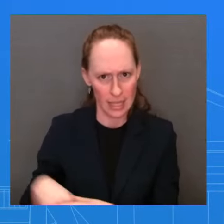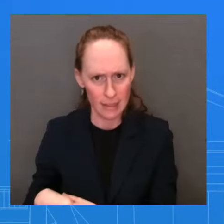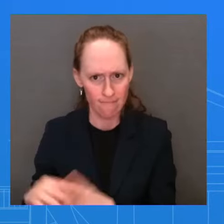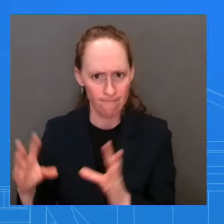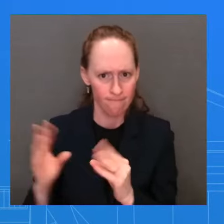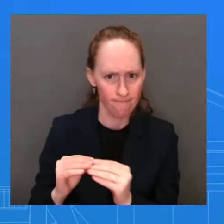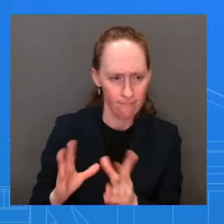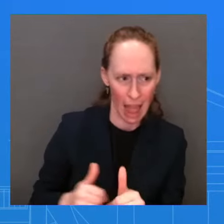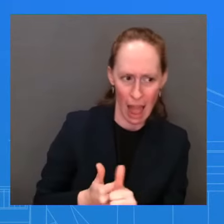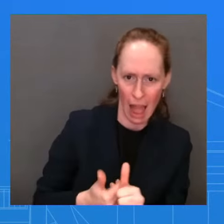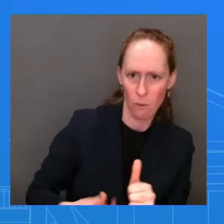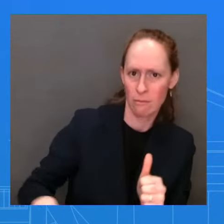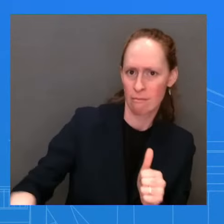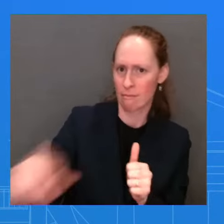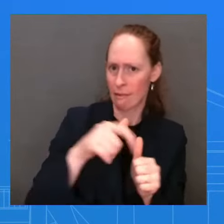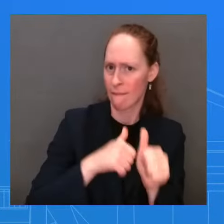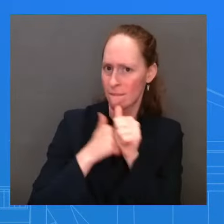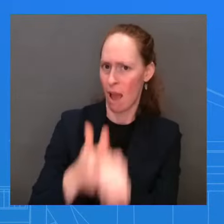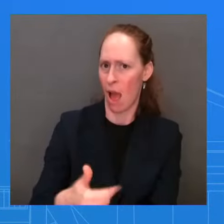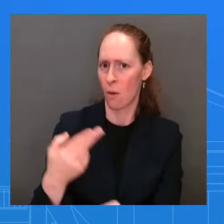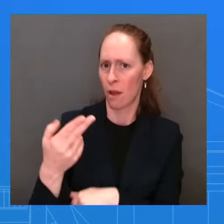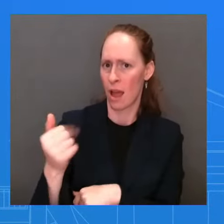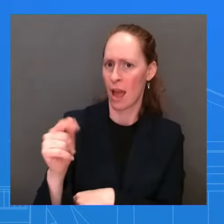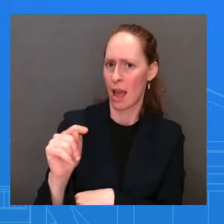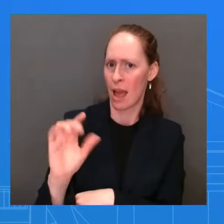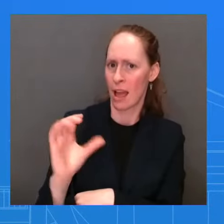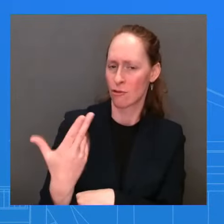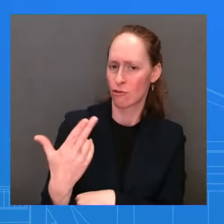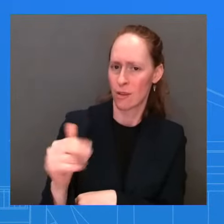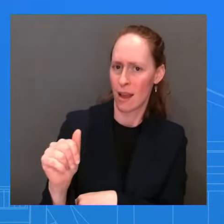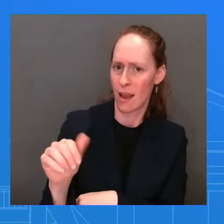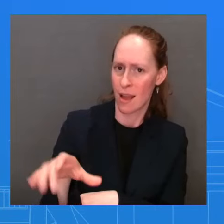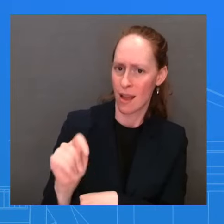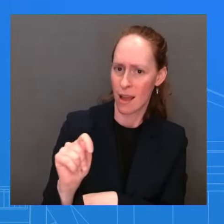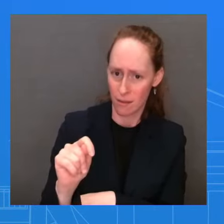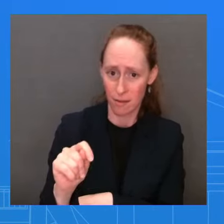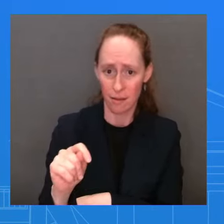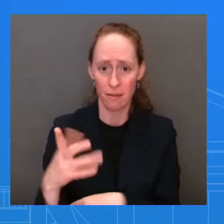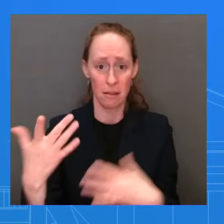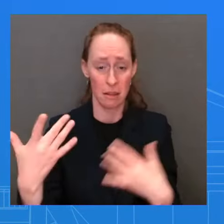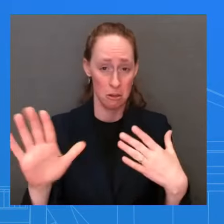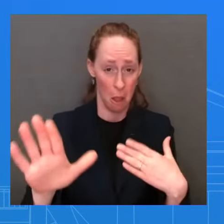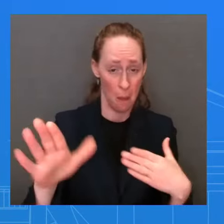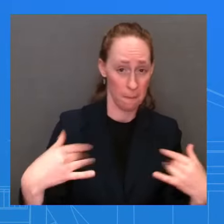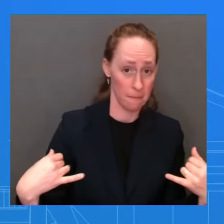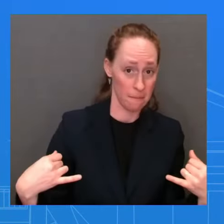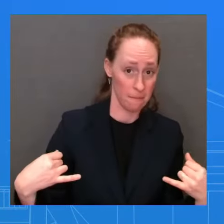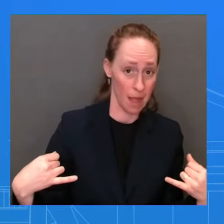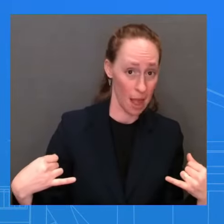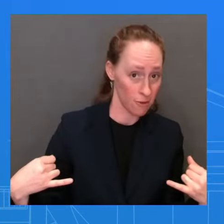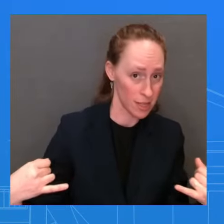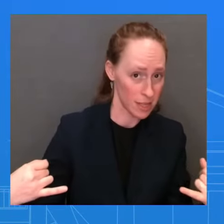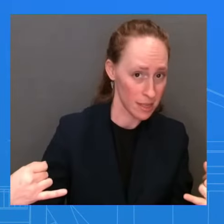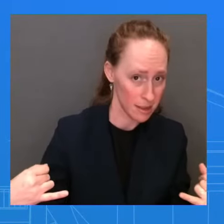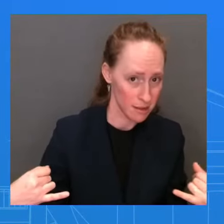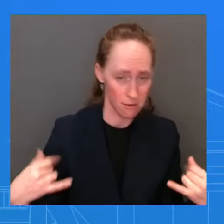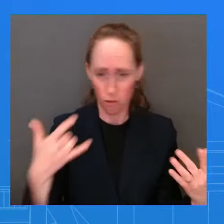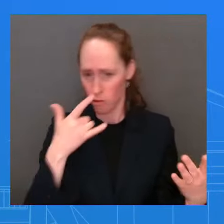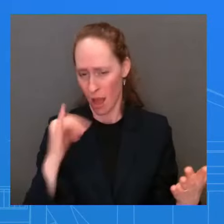of where you're able to go and where you're not able to go so that we understand how you're thinking about this issue? Ms. Jean-Pierre: So, it's a great question and I appreciate you asking it.